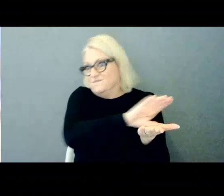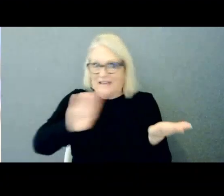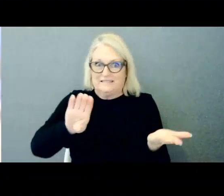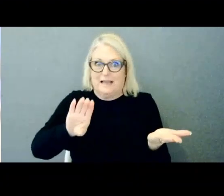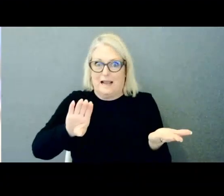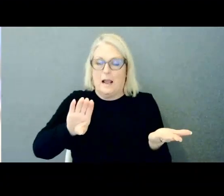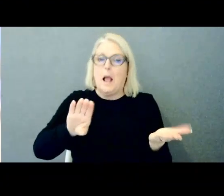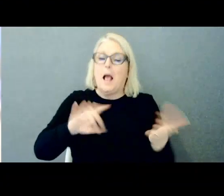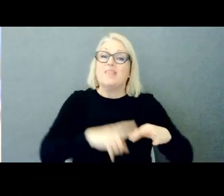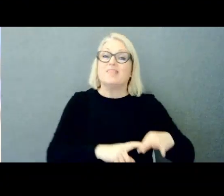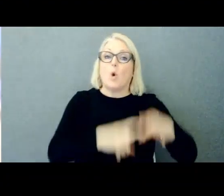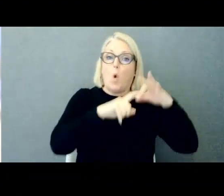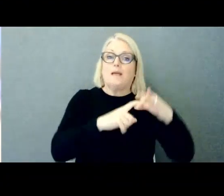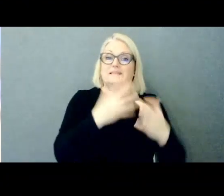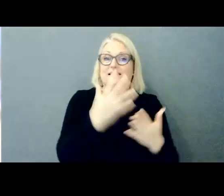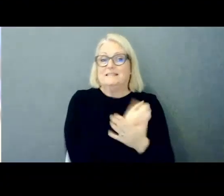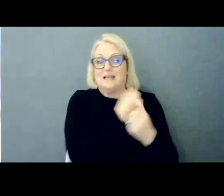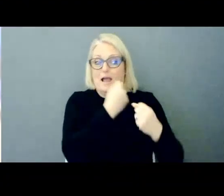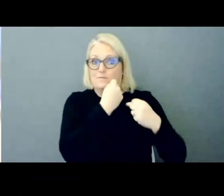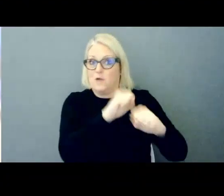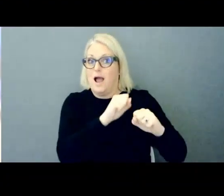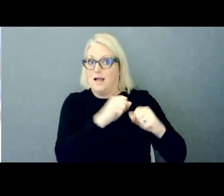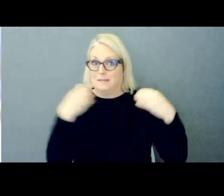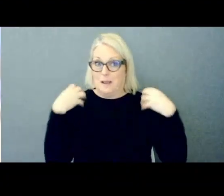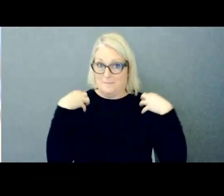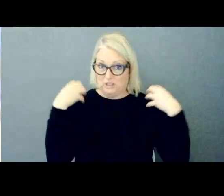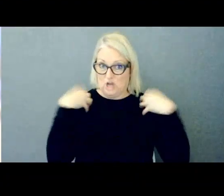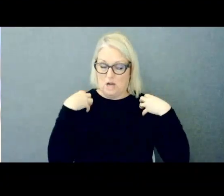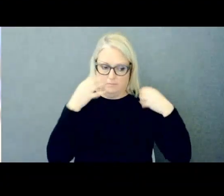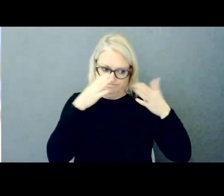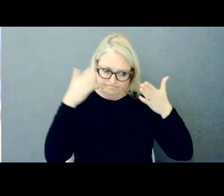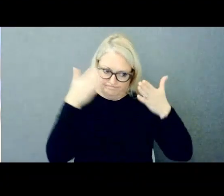is really focused on regulation, compliance, and safety,